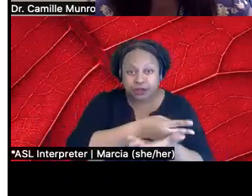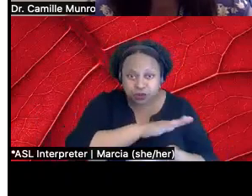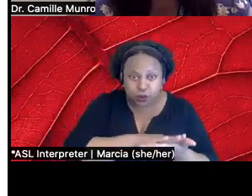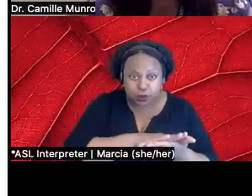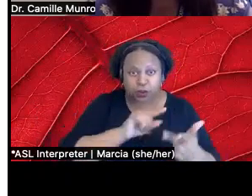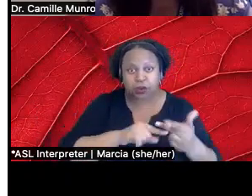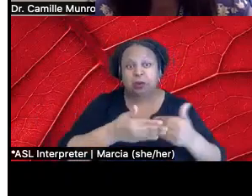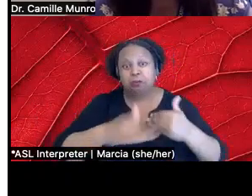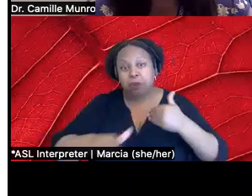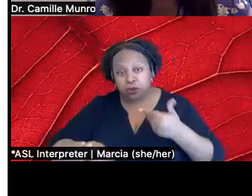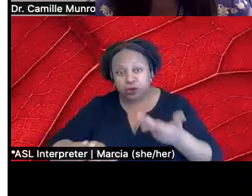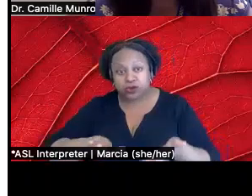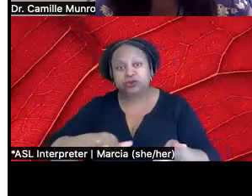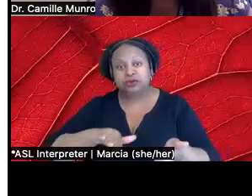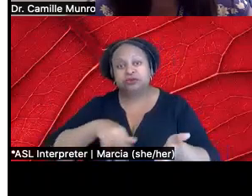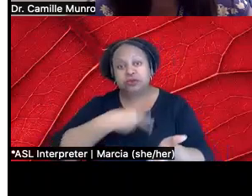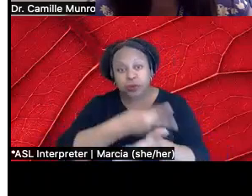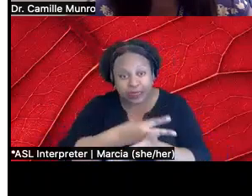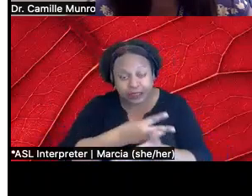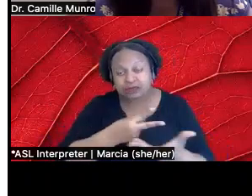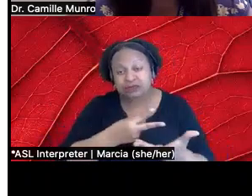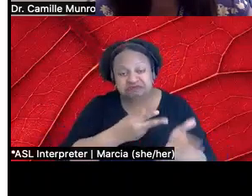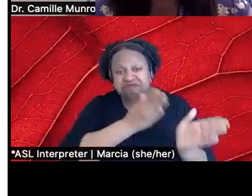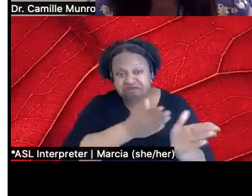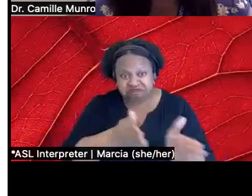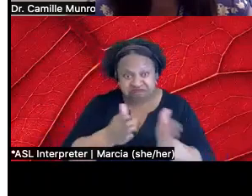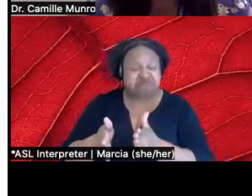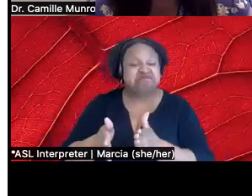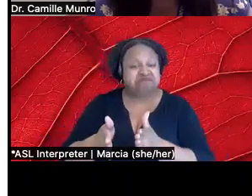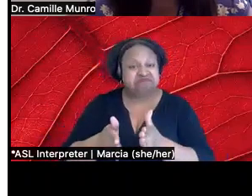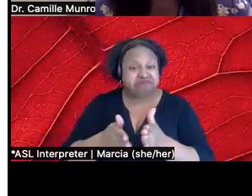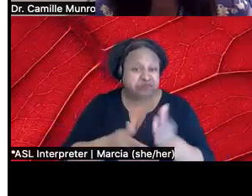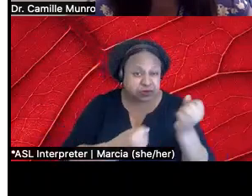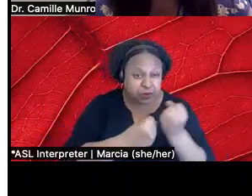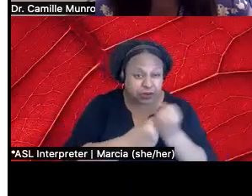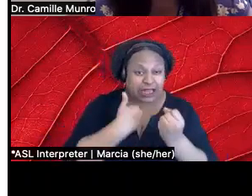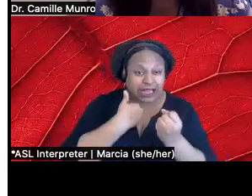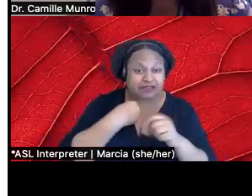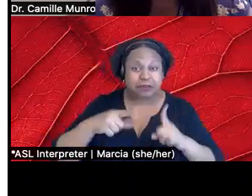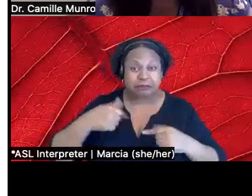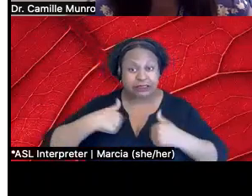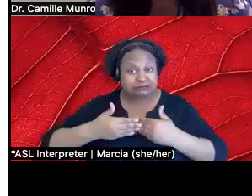I haven't had an offers for assistance from, from this standpoint at any of the hospitals.